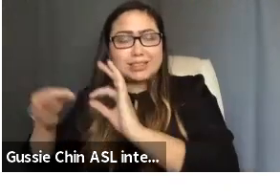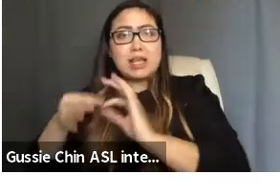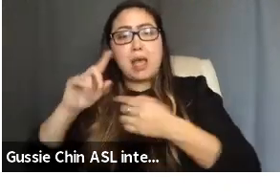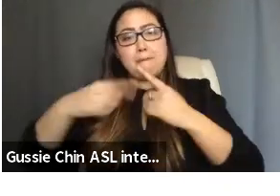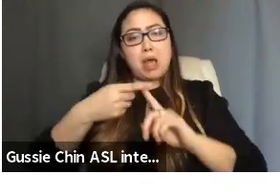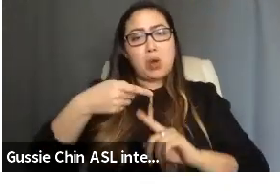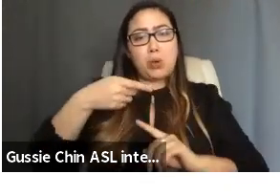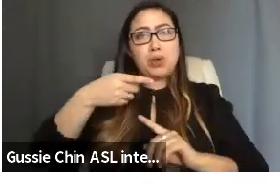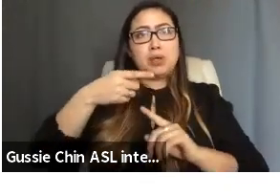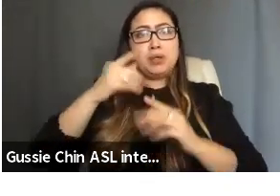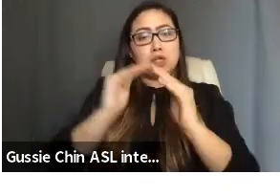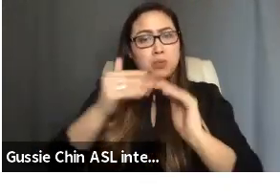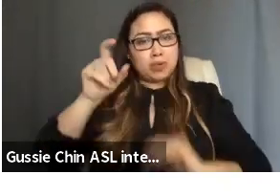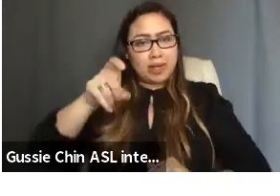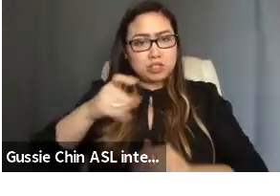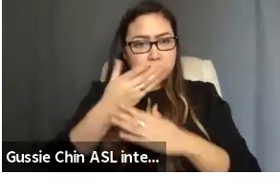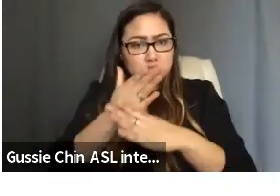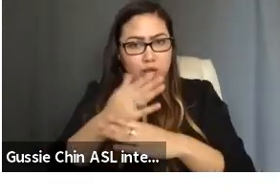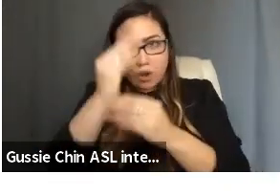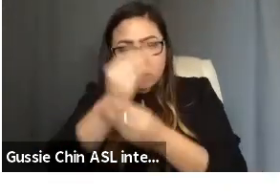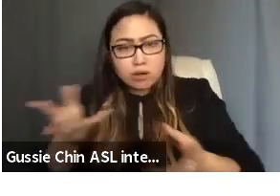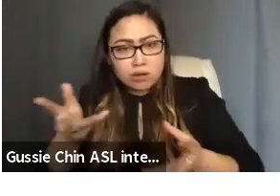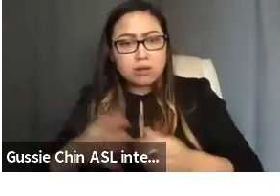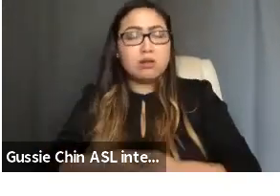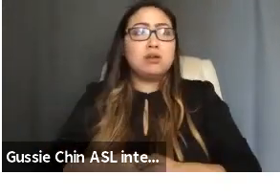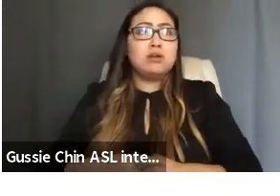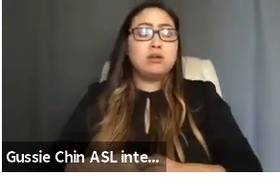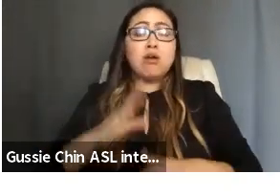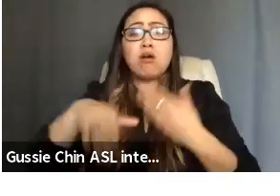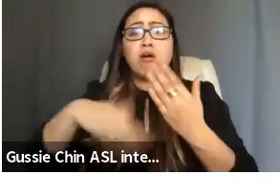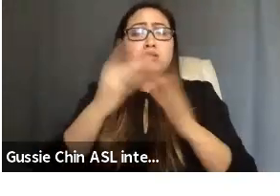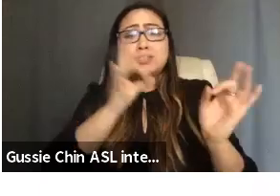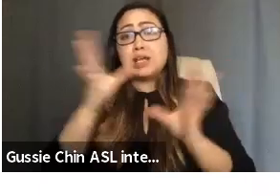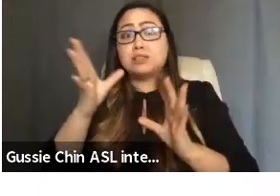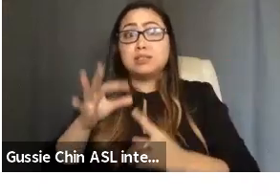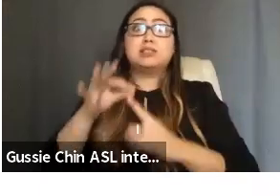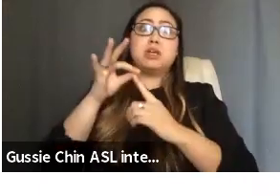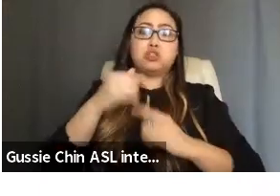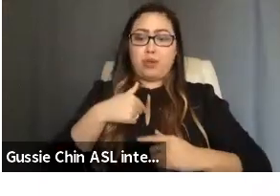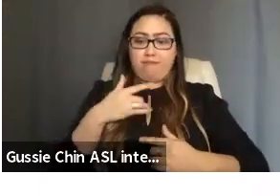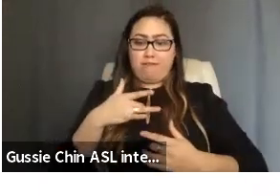be shared. And so in all disasters, and especially as we're feeling in this active public health